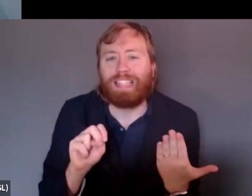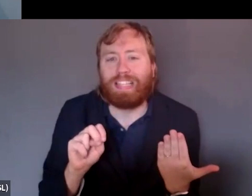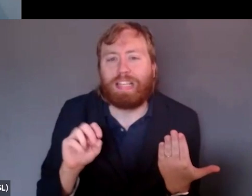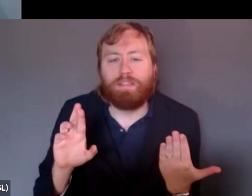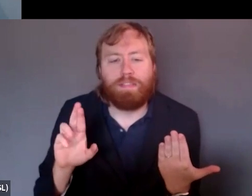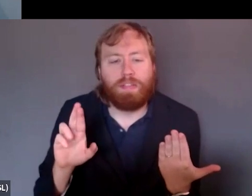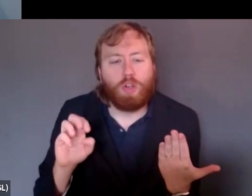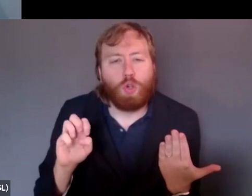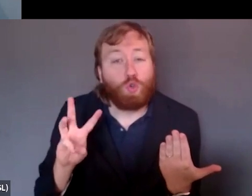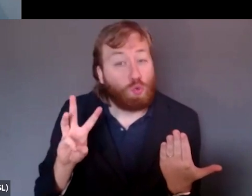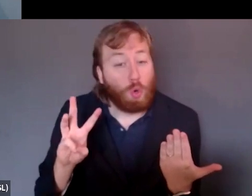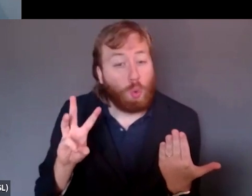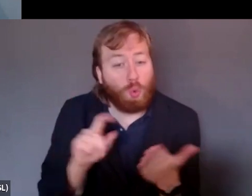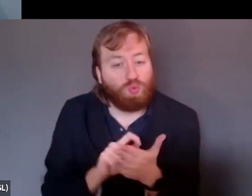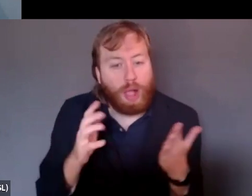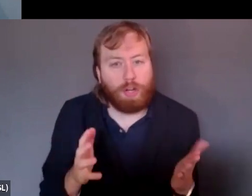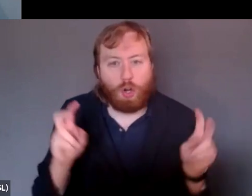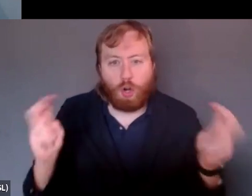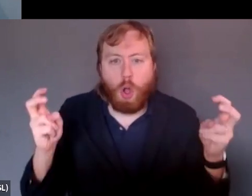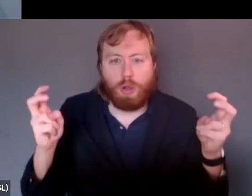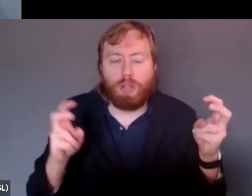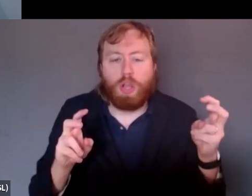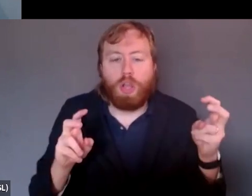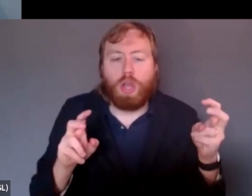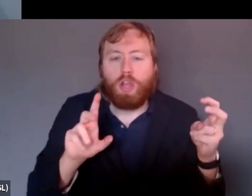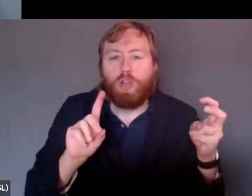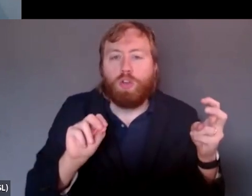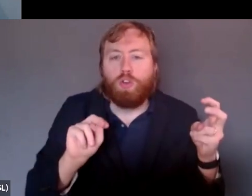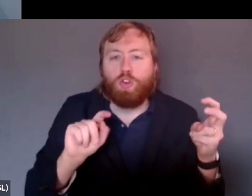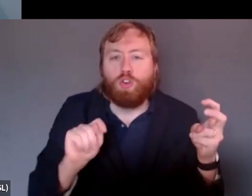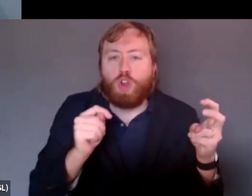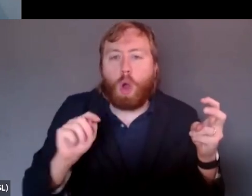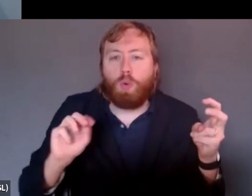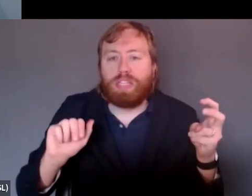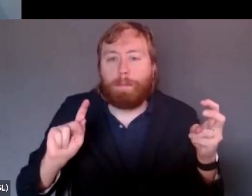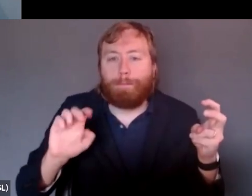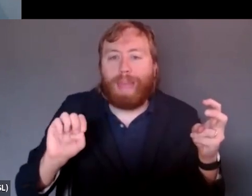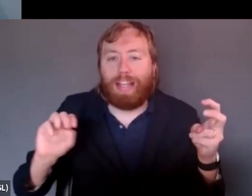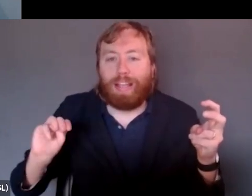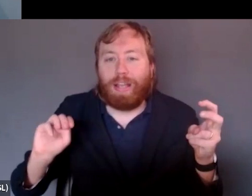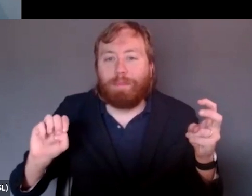It's an excellent book just on web usability in general, but chapter nine covers usability testing specifically.